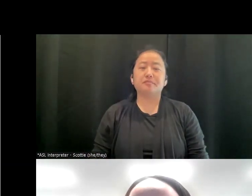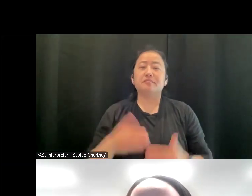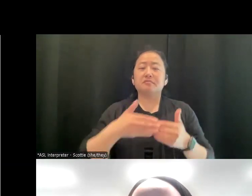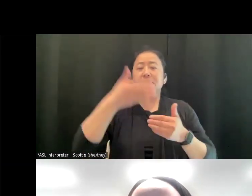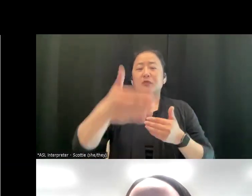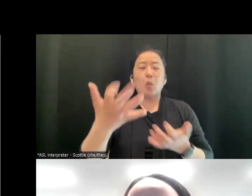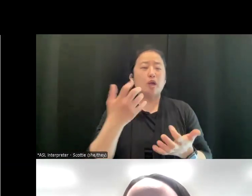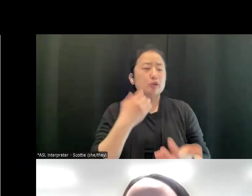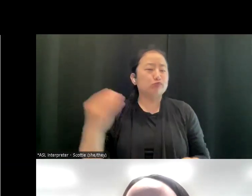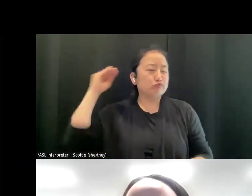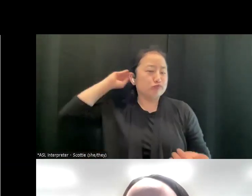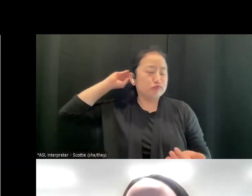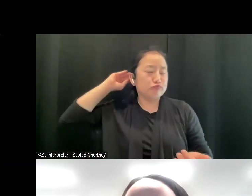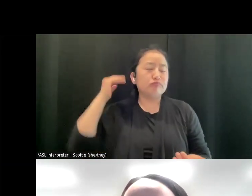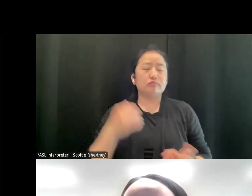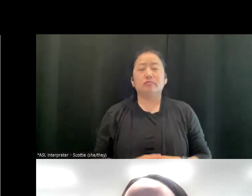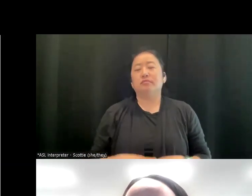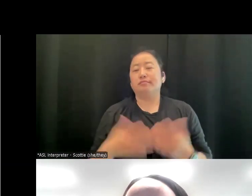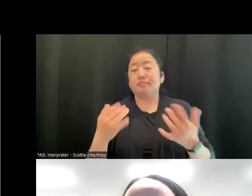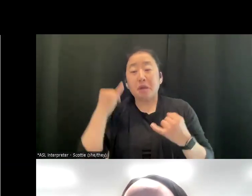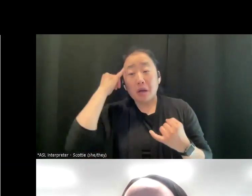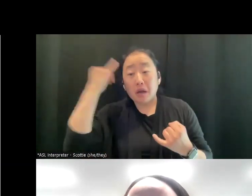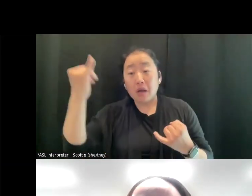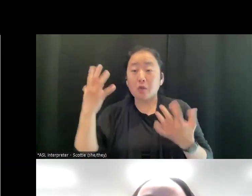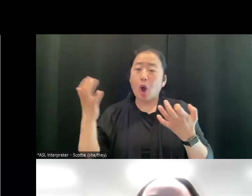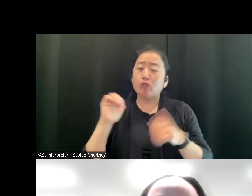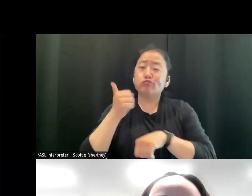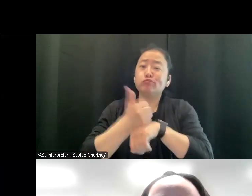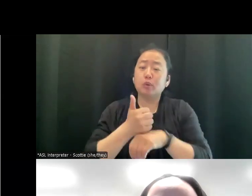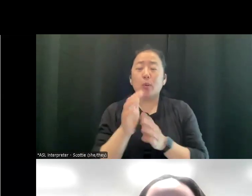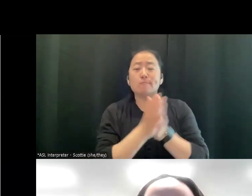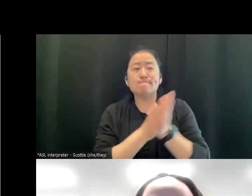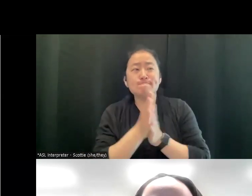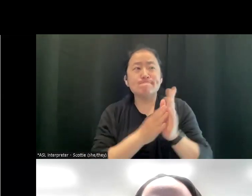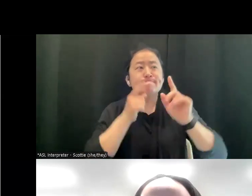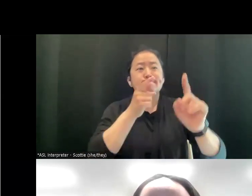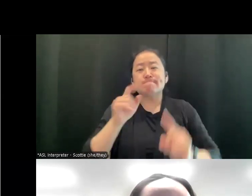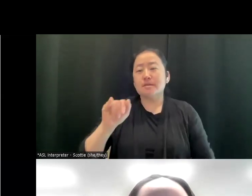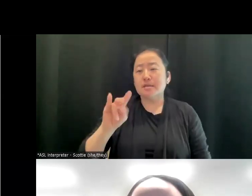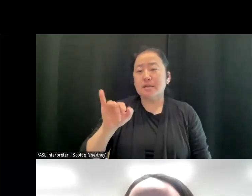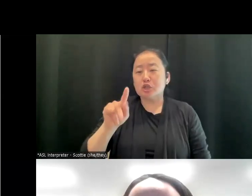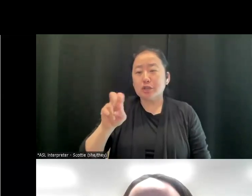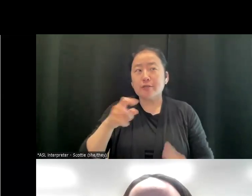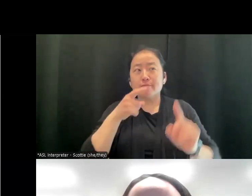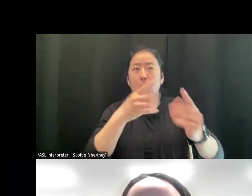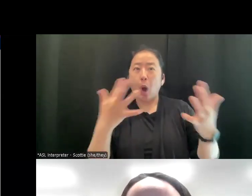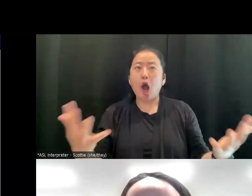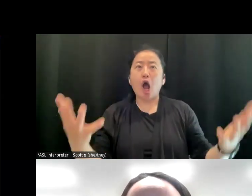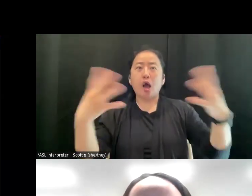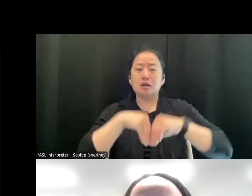your mind if you do have an idea or an initiative that you want to invite a big variety of people.